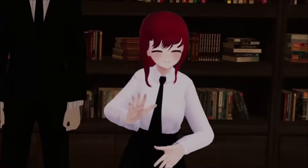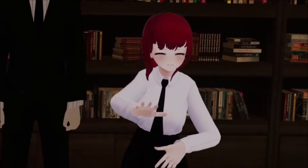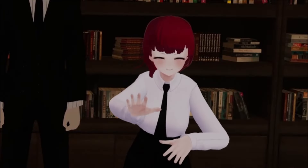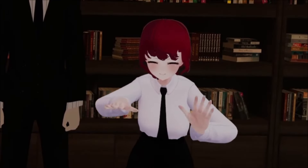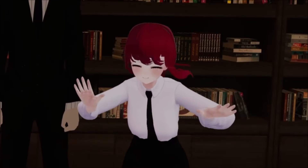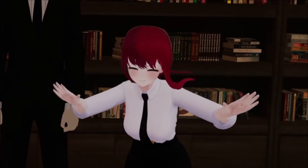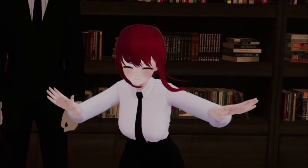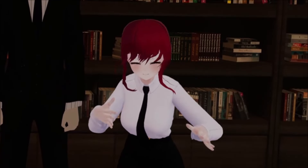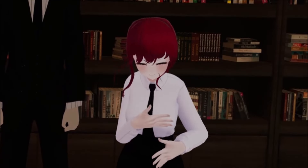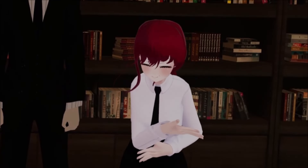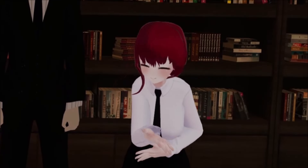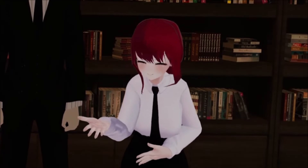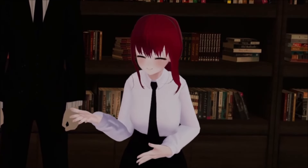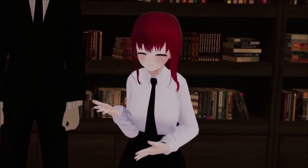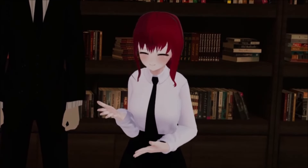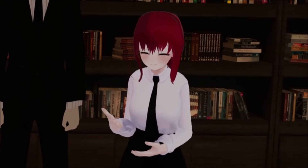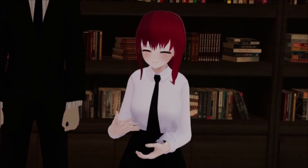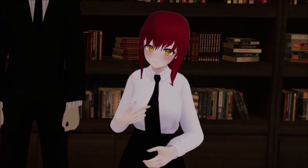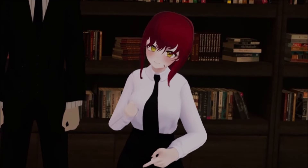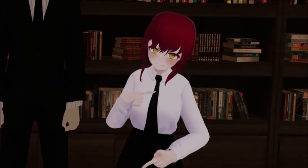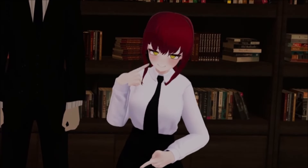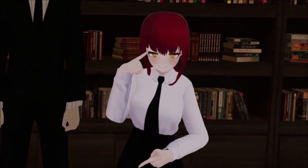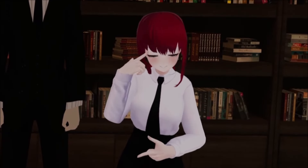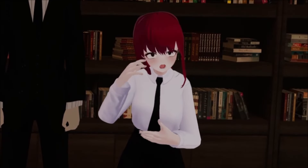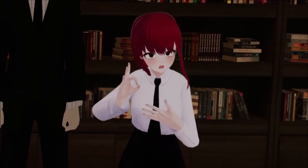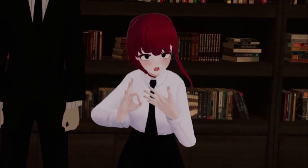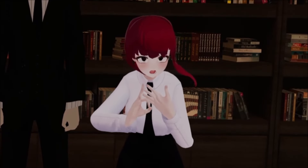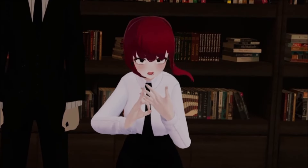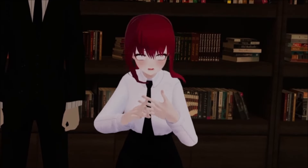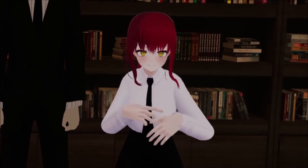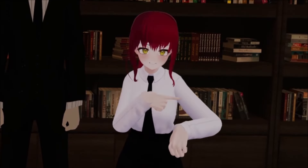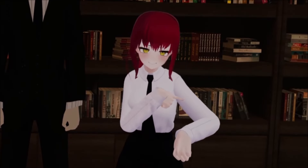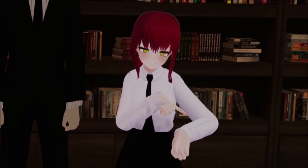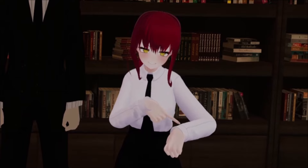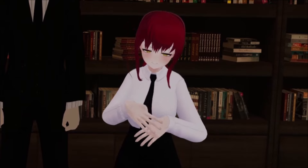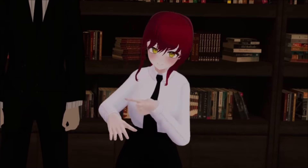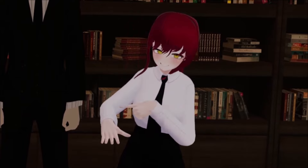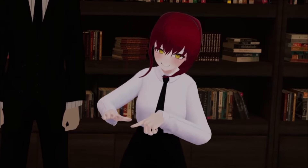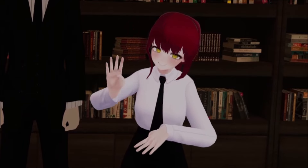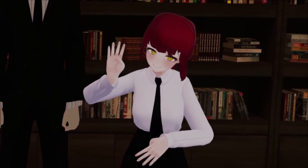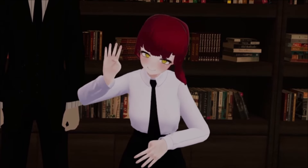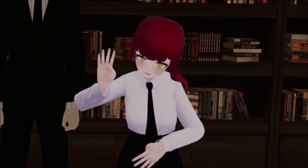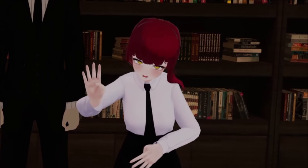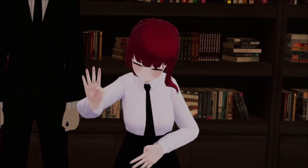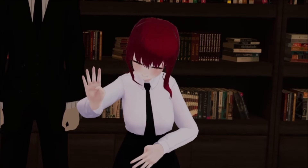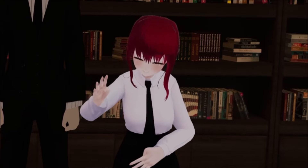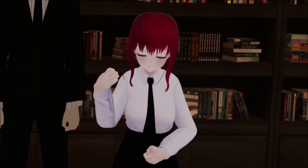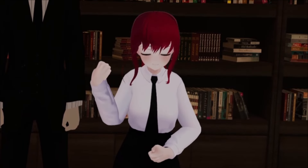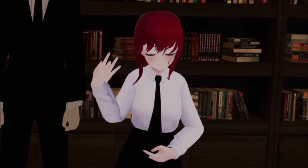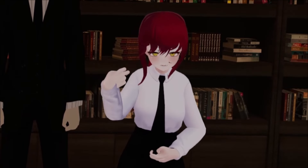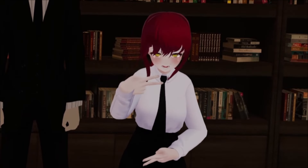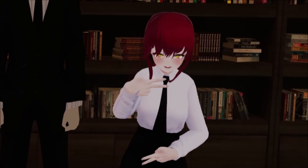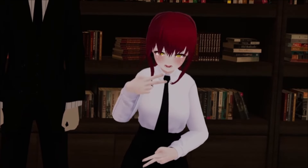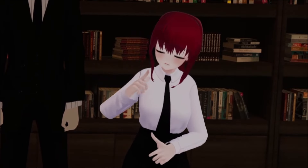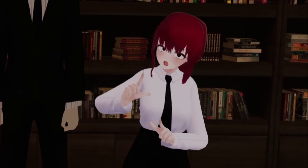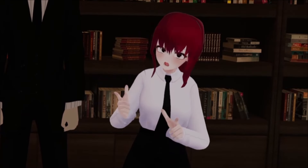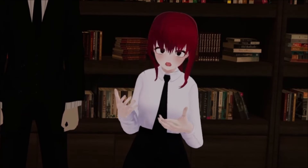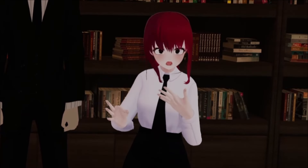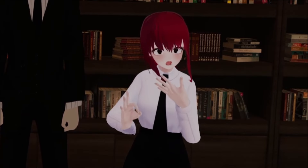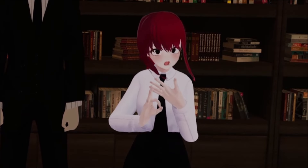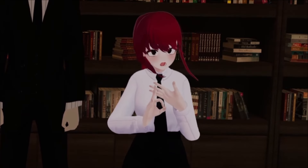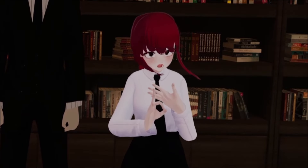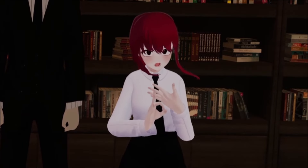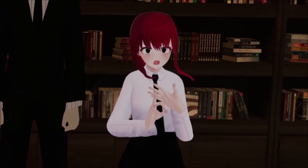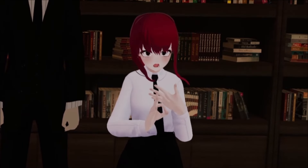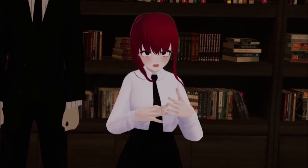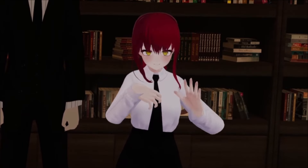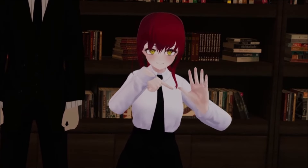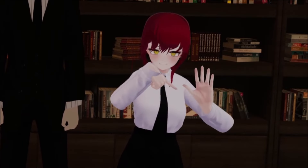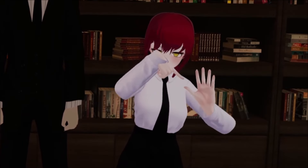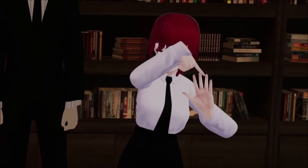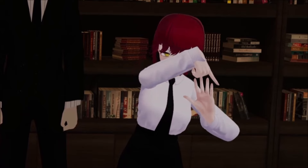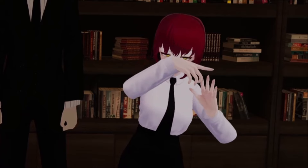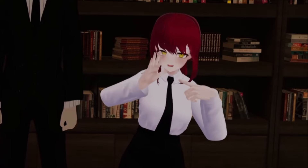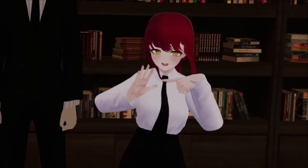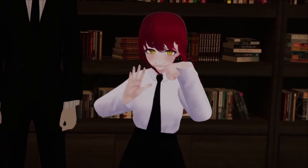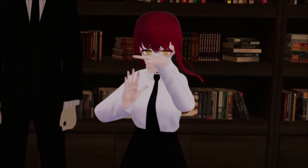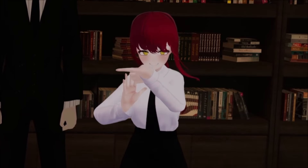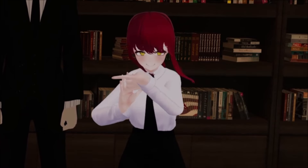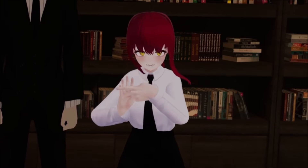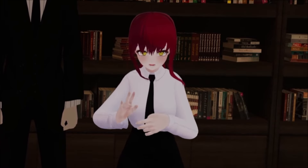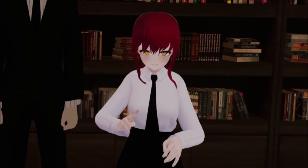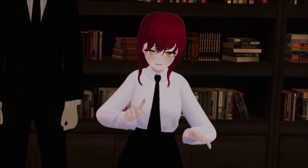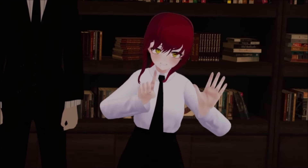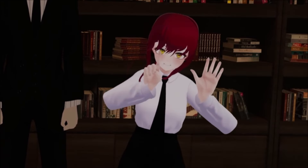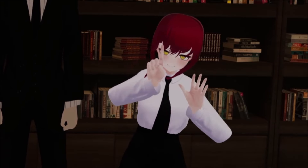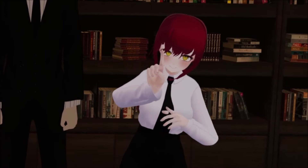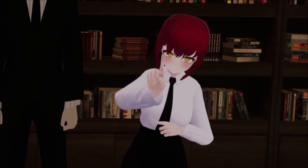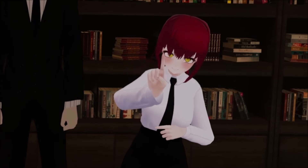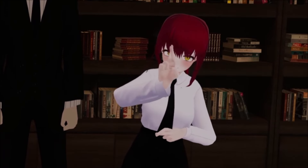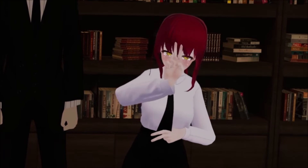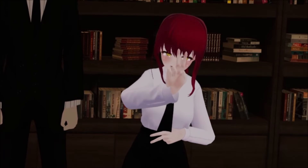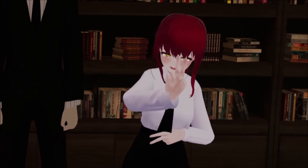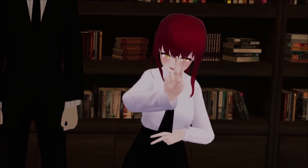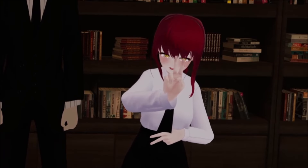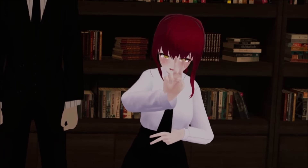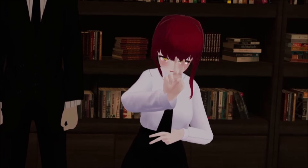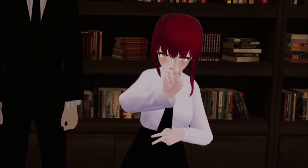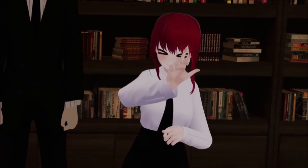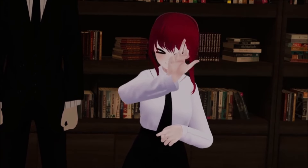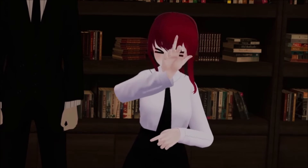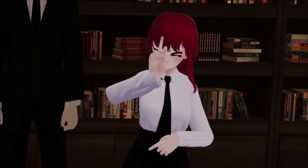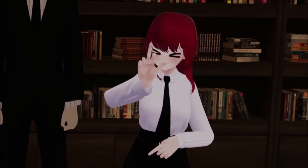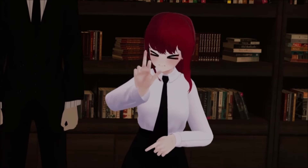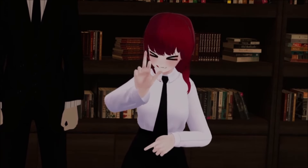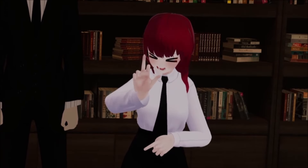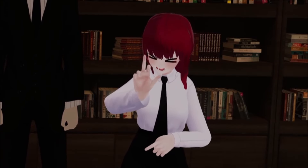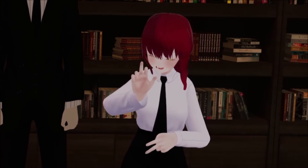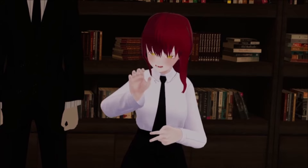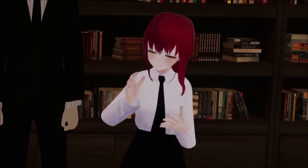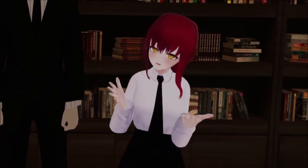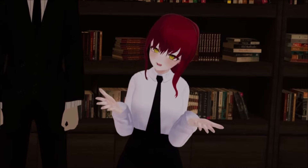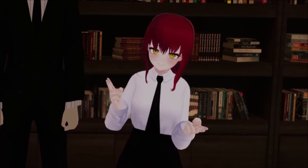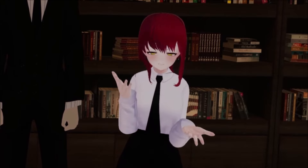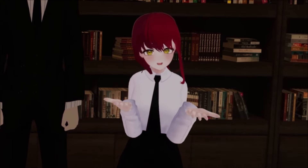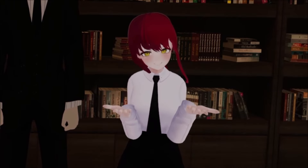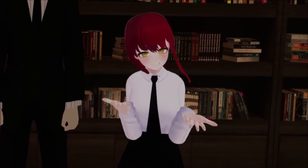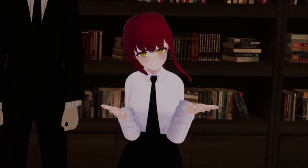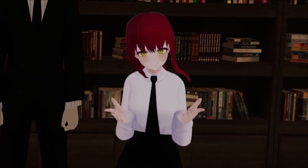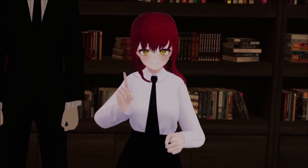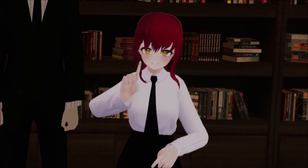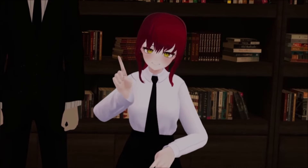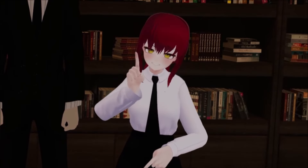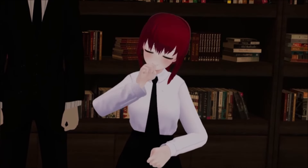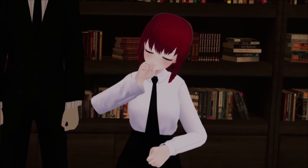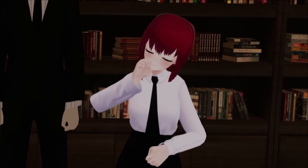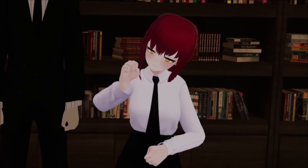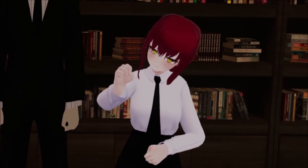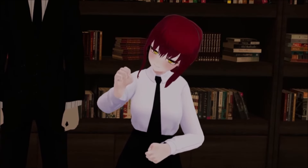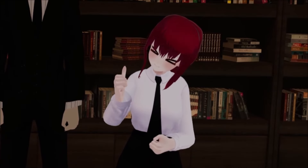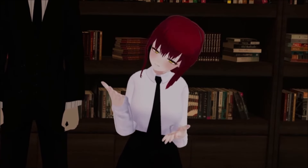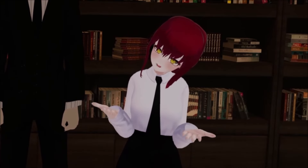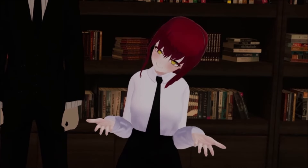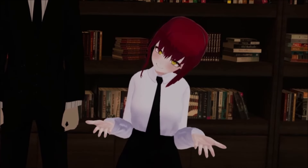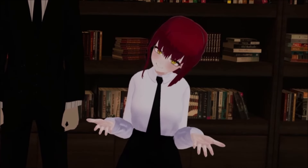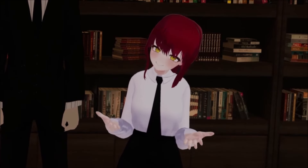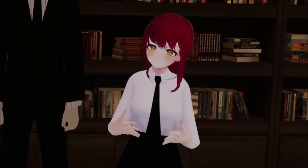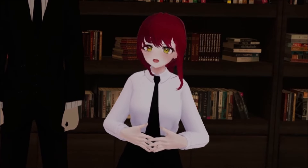(Korean Sign Language) Hey, you! Would you rather have 4 arms or 12 fingers?